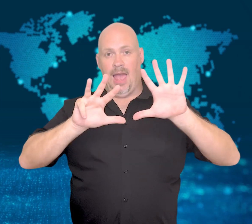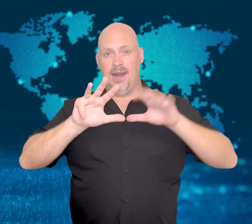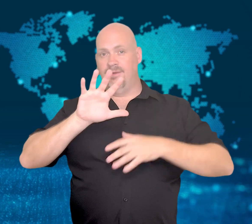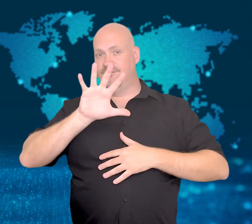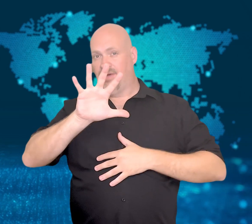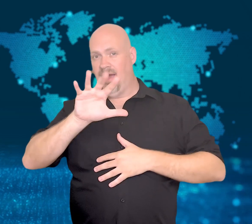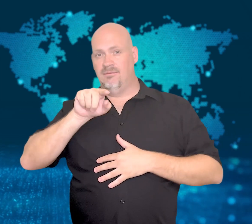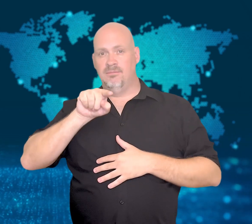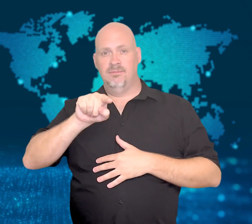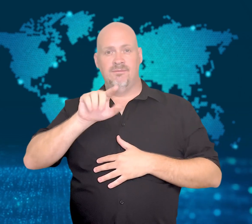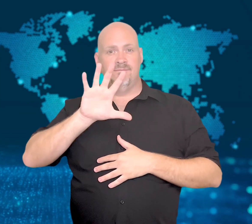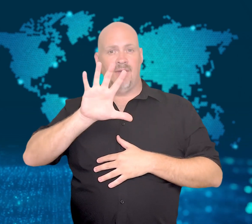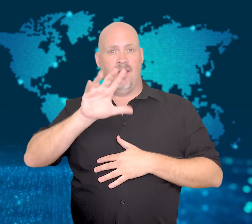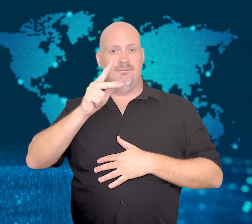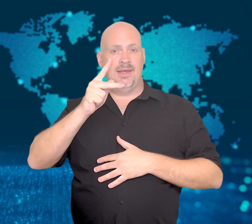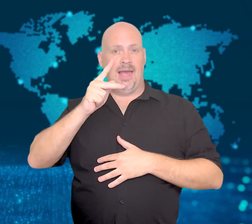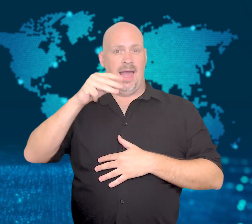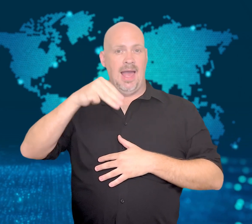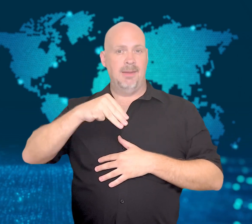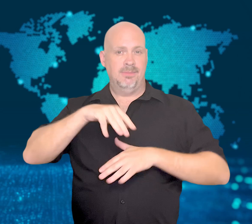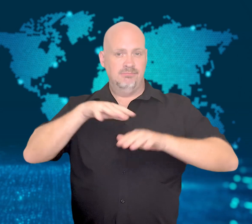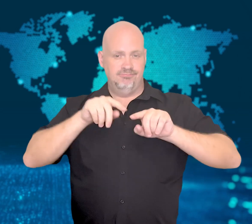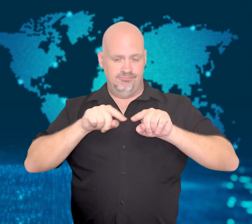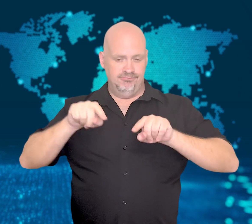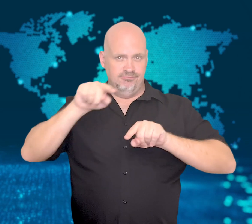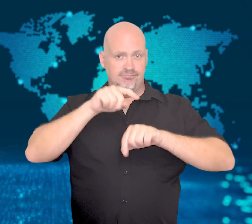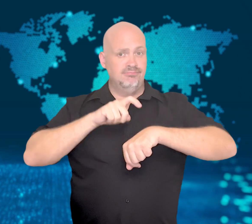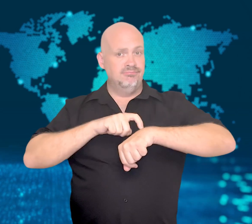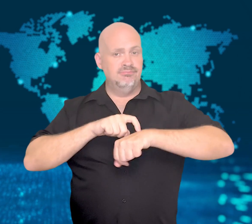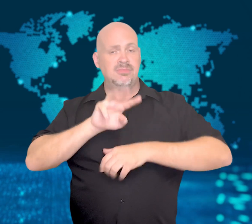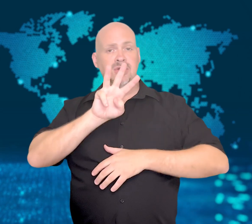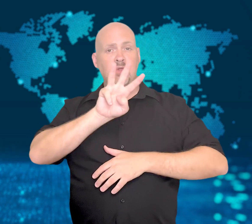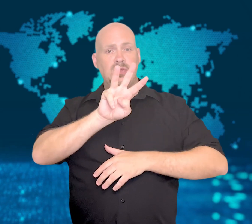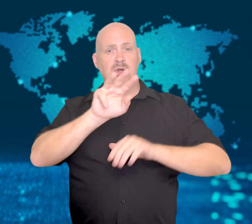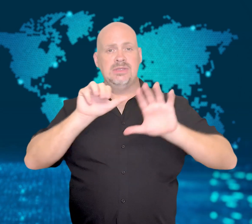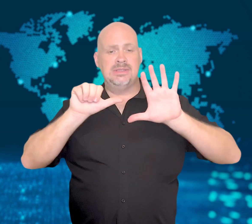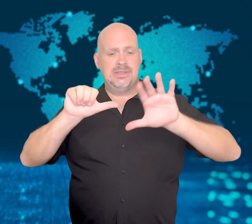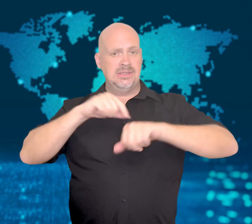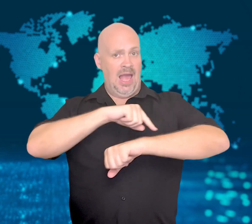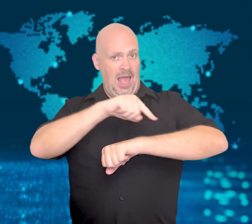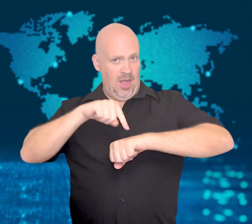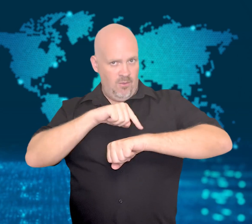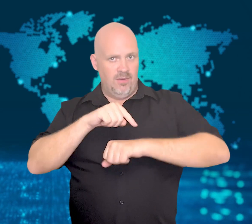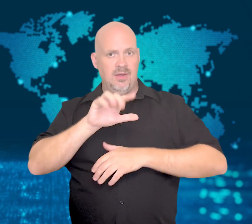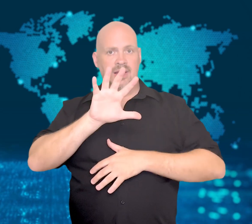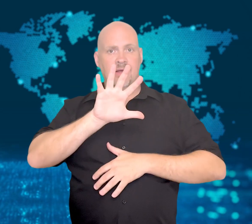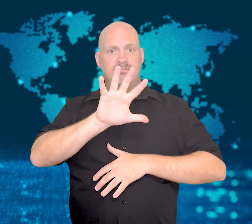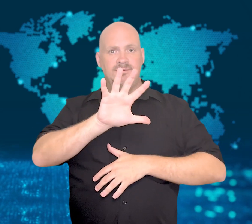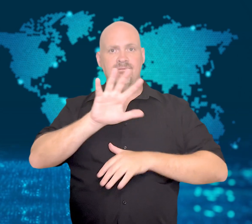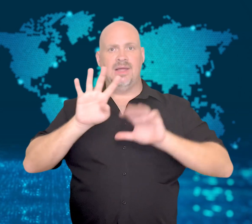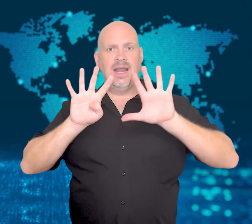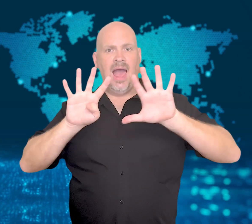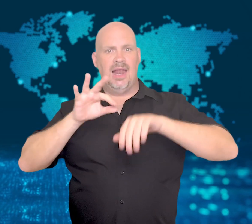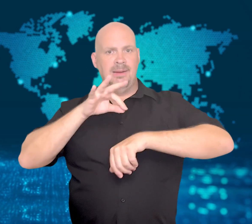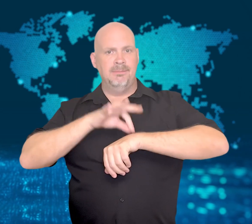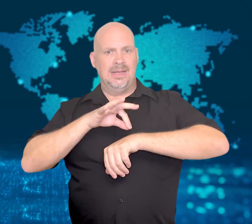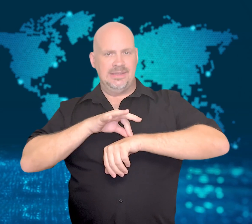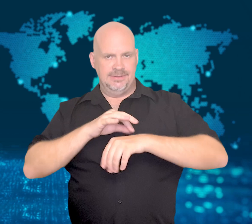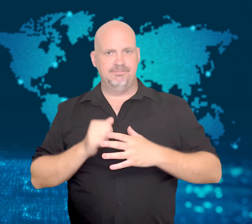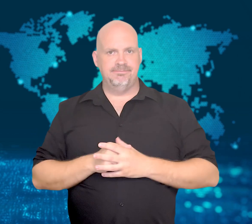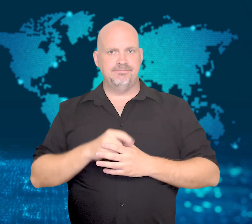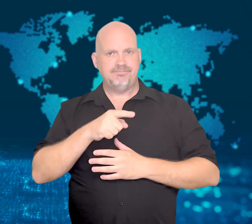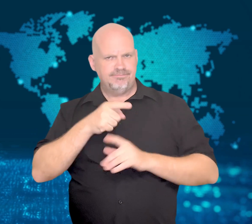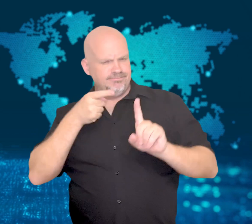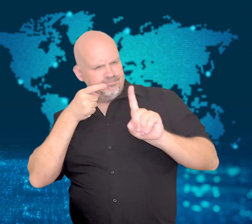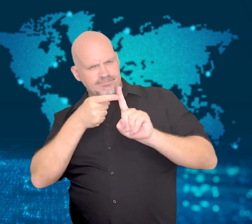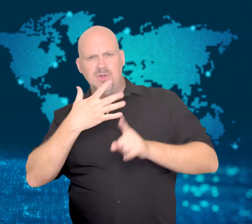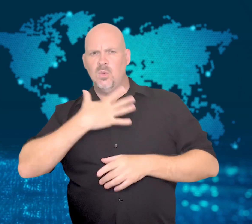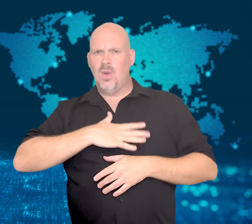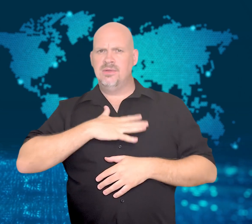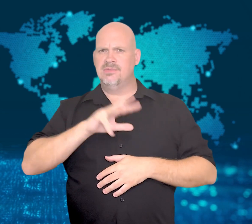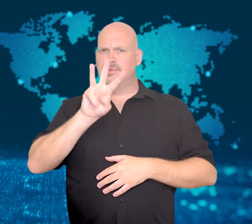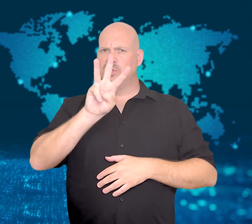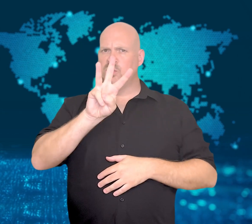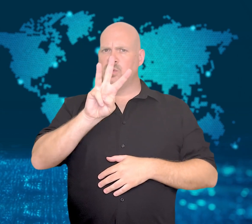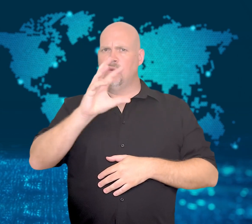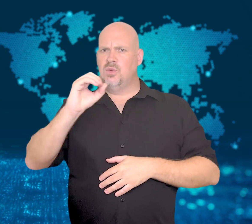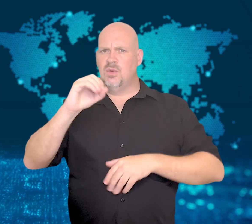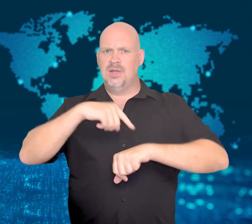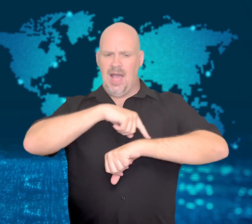He had aimed at finishing the swim in 30 hours, but currents made that goal too difficult.